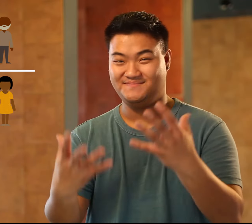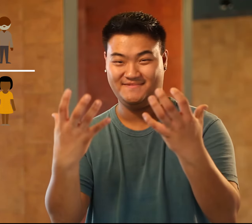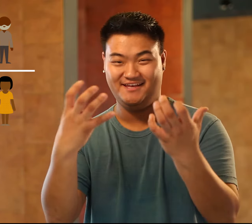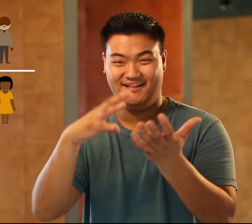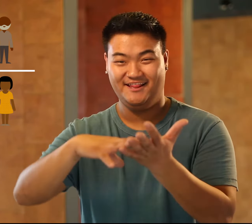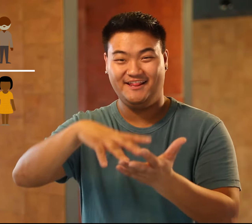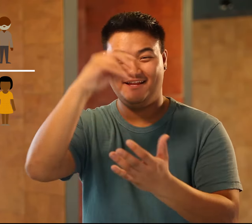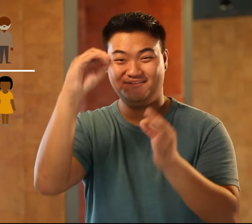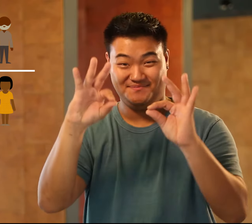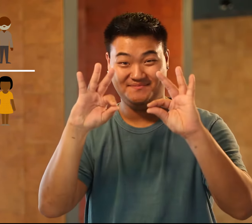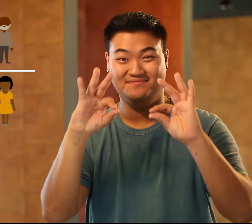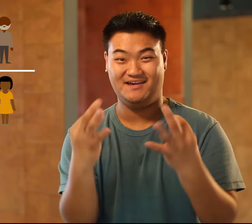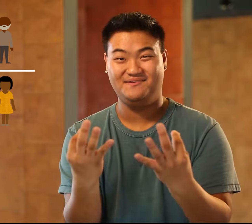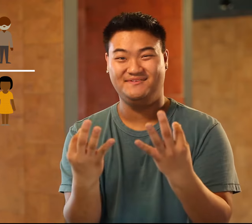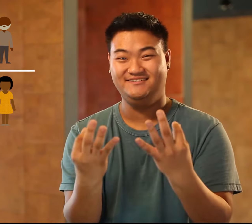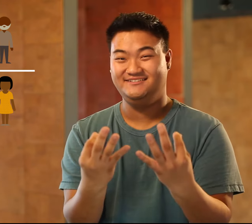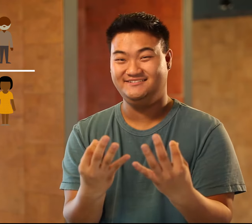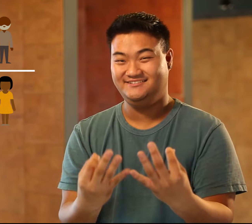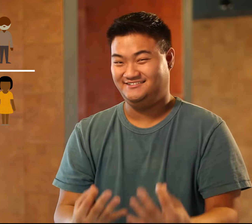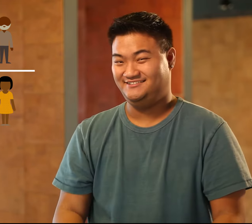Want to learn family signs?